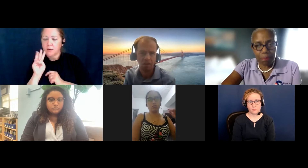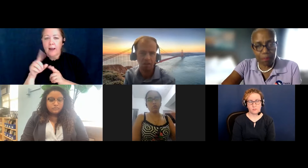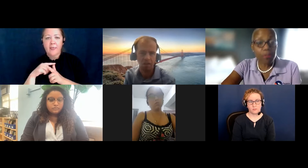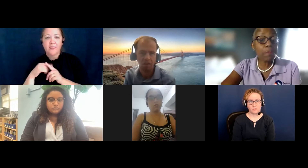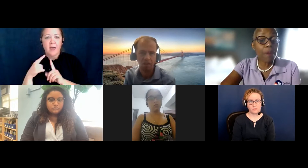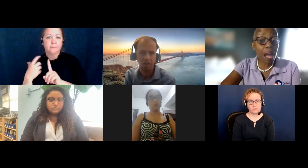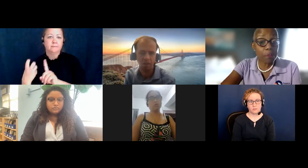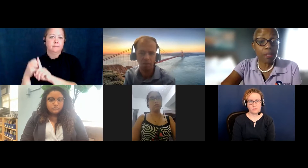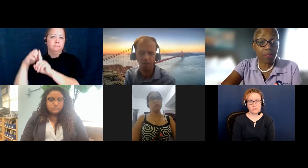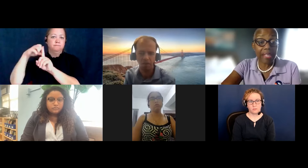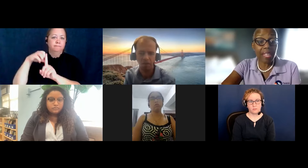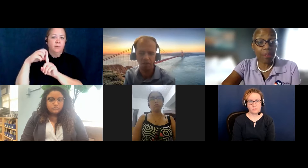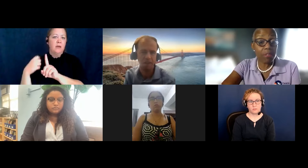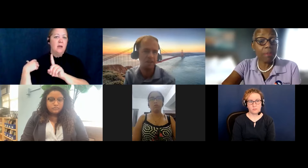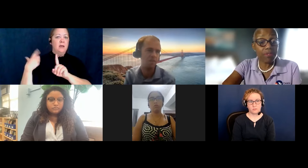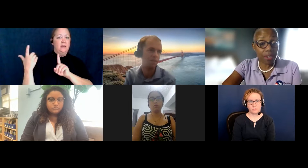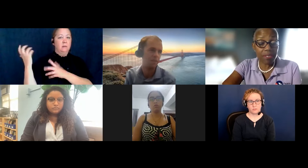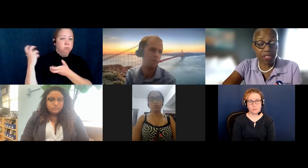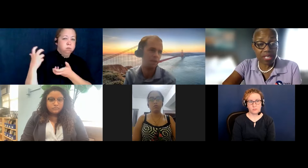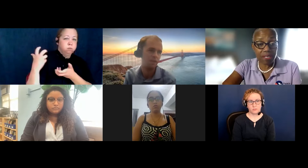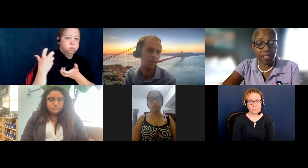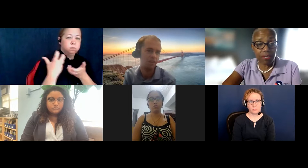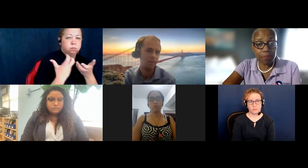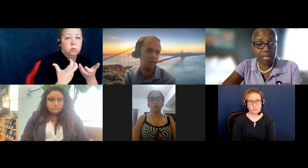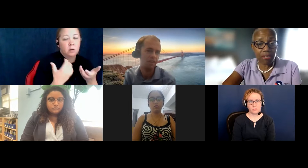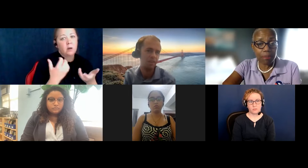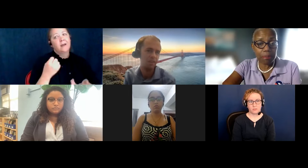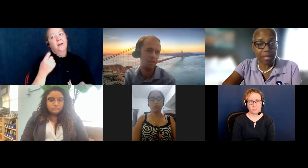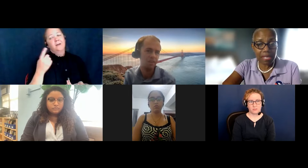They were probably right. That would have been very difficult for me to have been placed in a